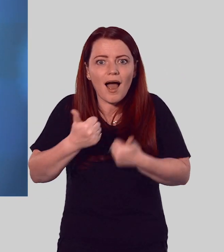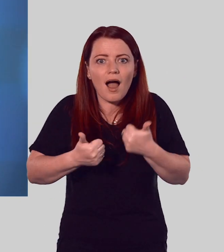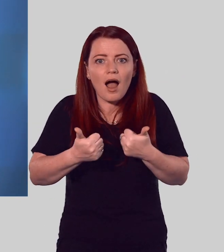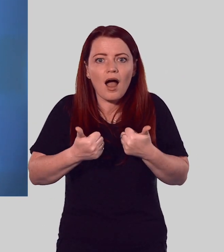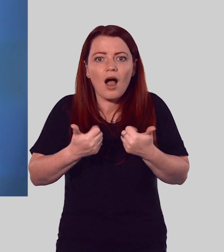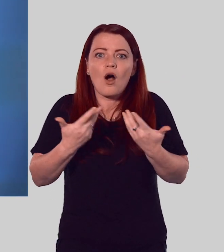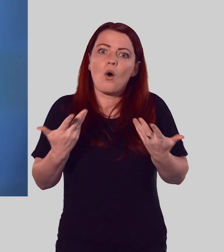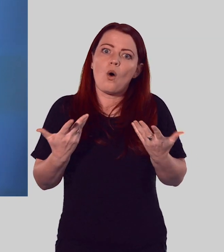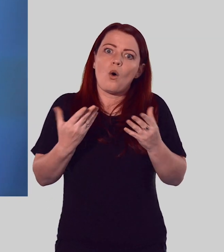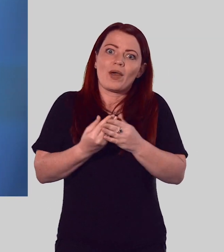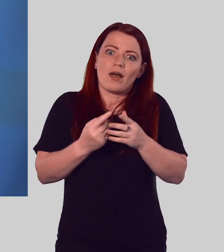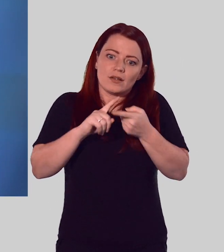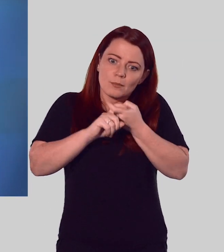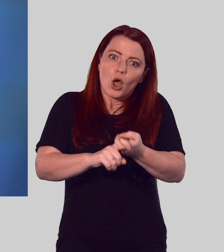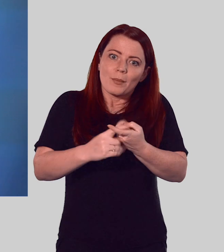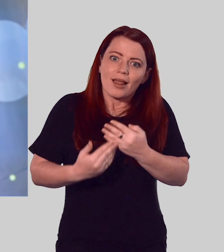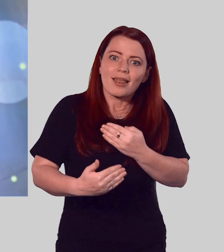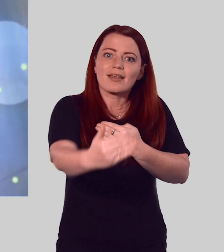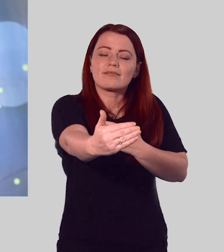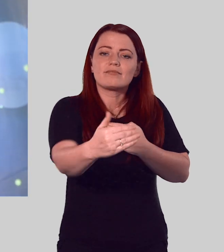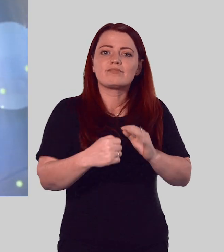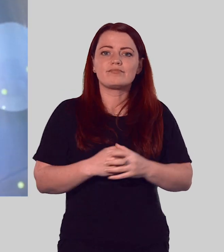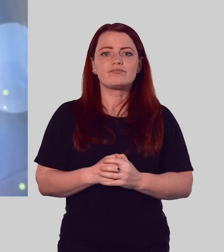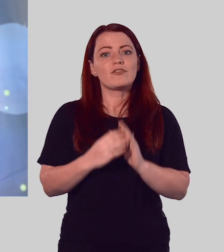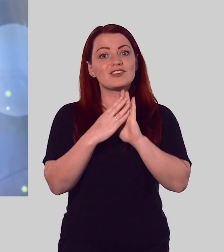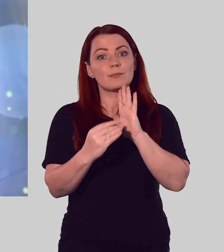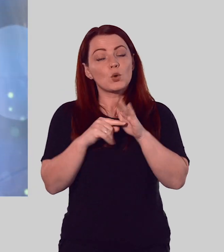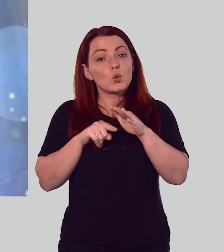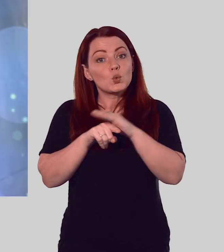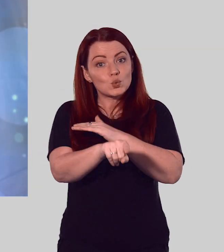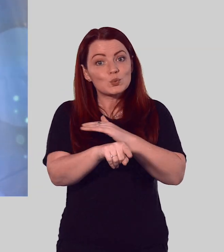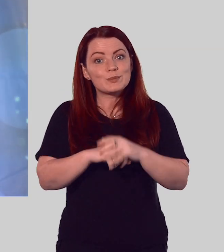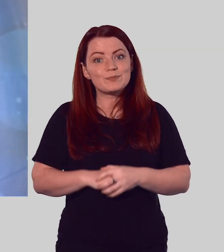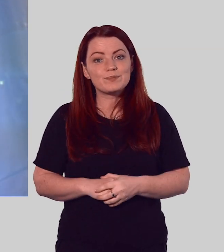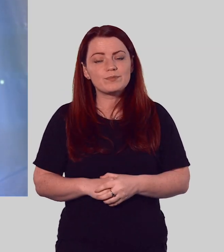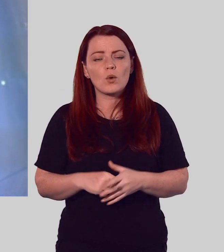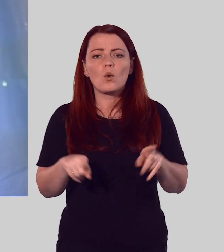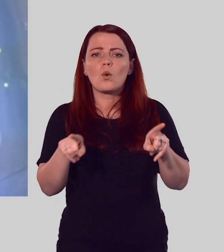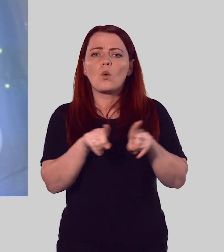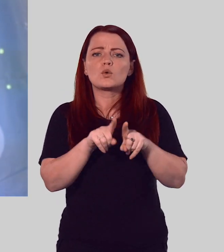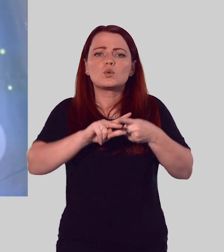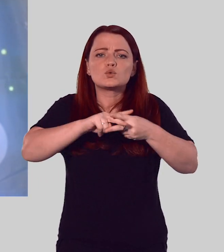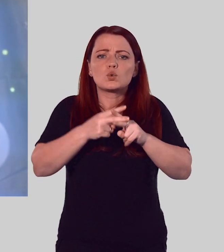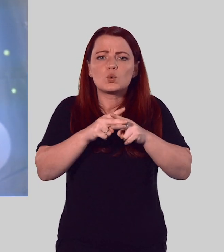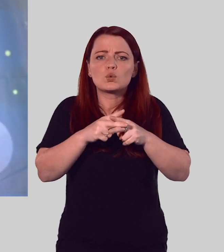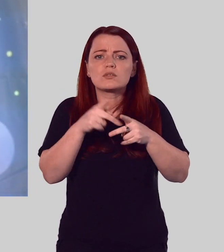YouTube for example and also how tools like Zoom, which previously was only used